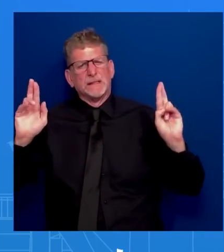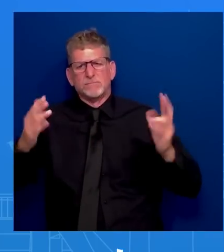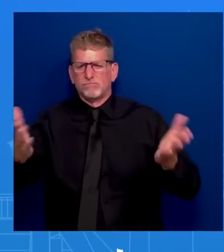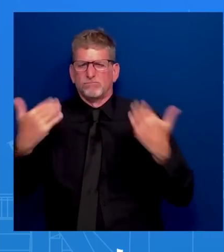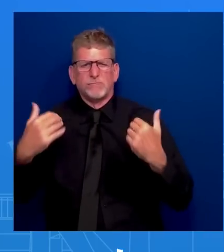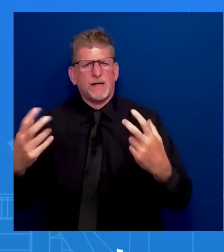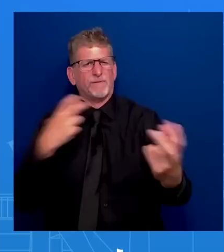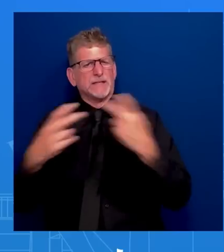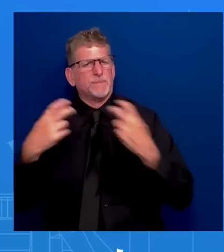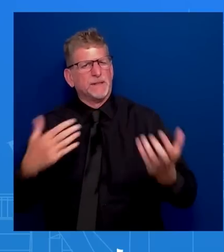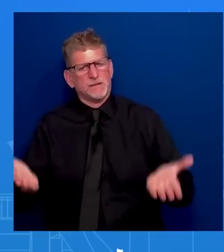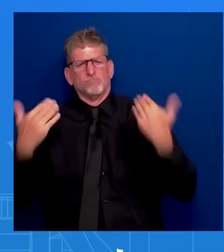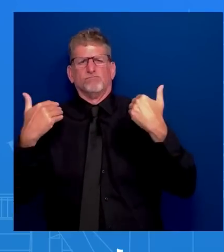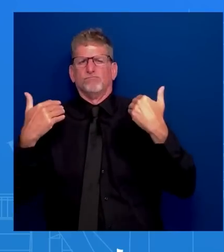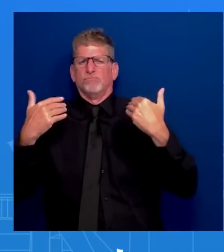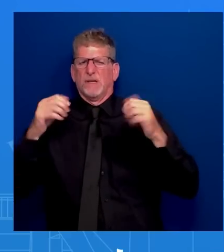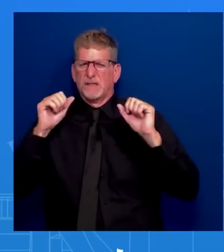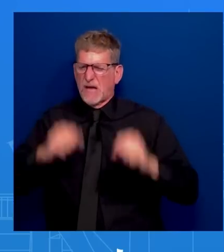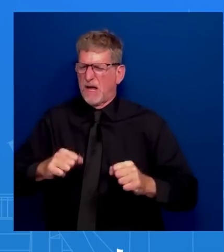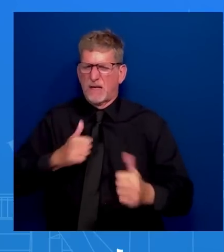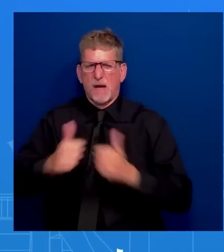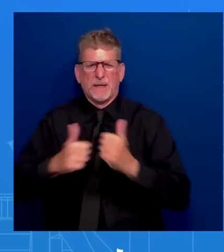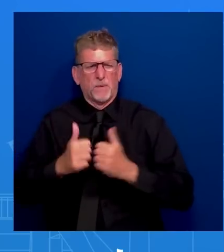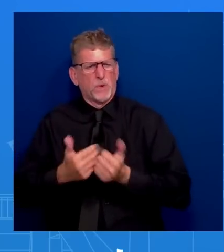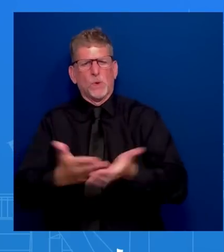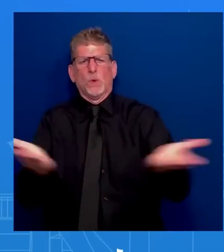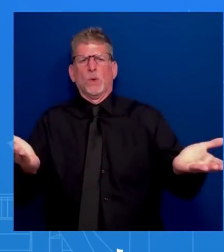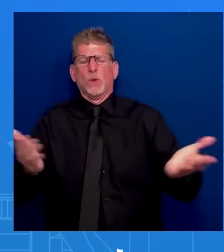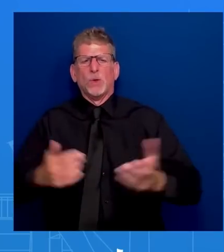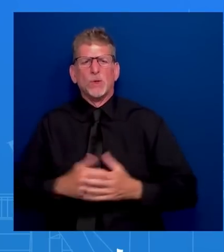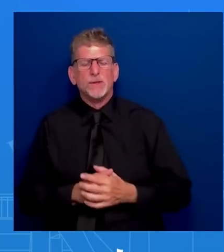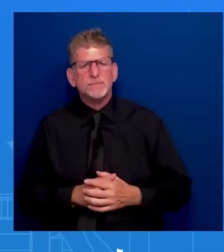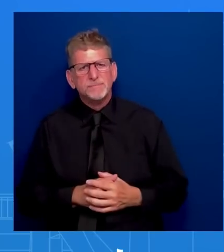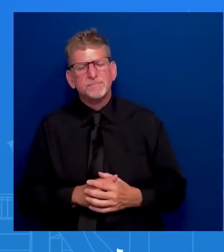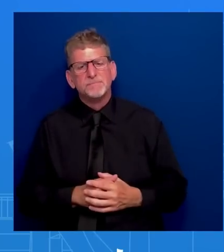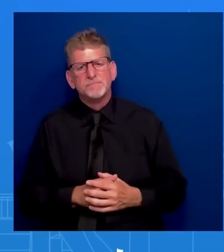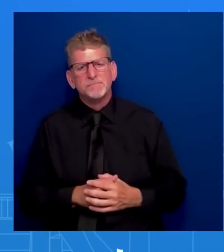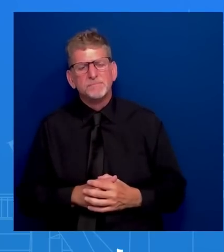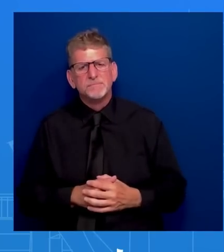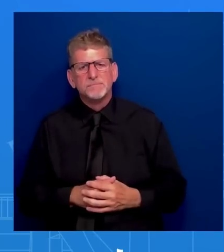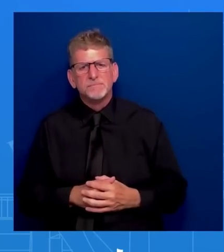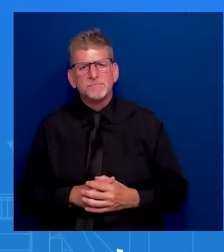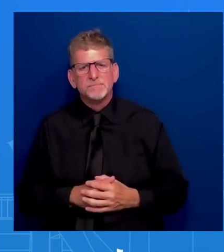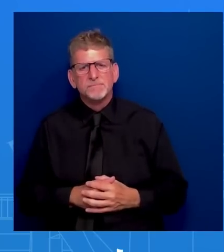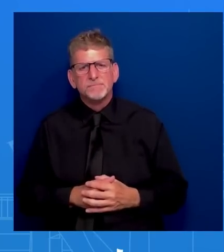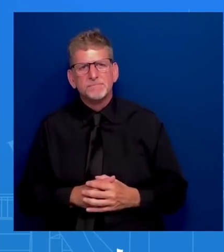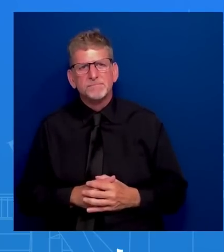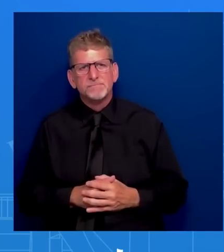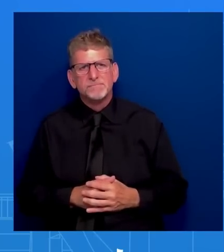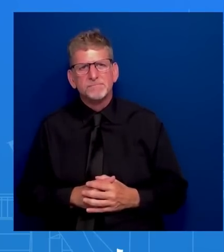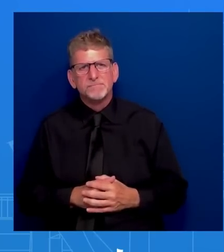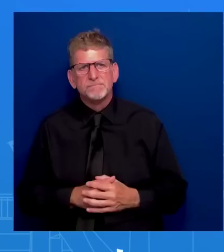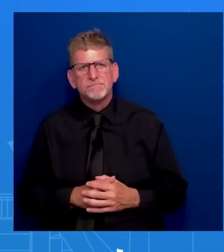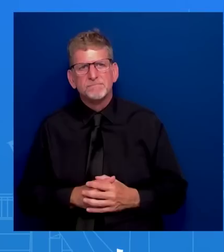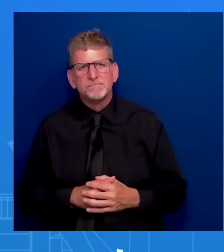Go ahead, Sebastian. The Press: Thank you, Karine. So I'm not asking you to comment on the Justice Department side of this, obviously,